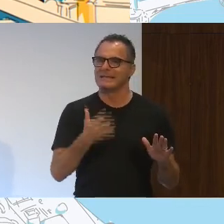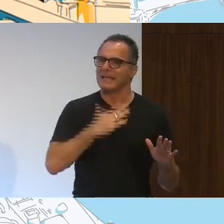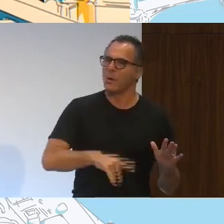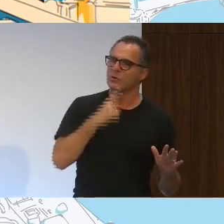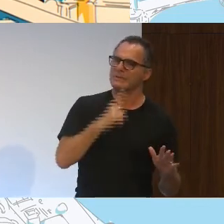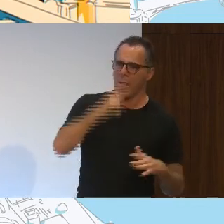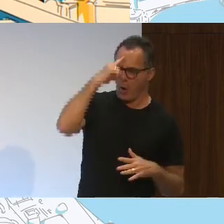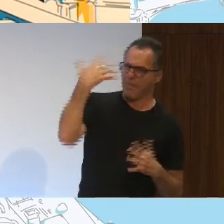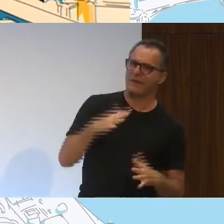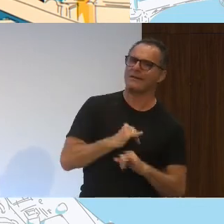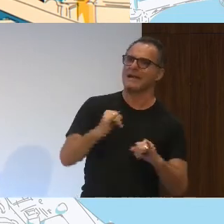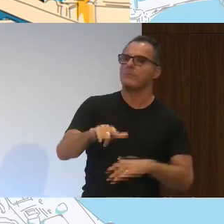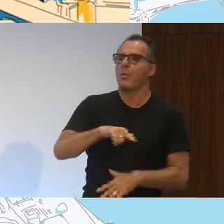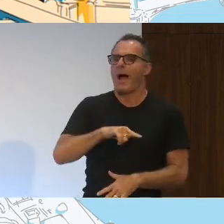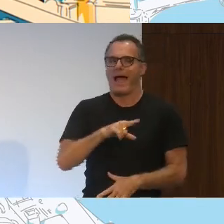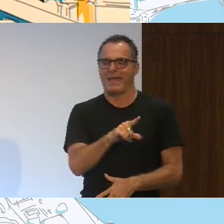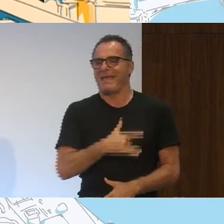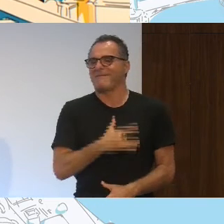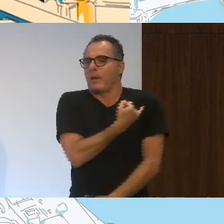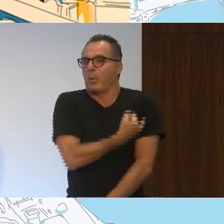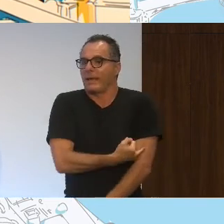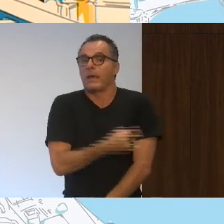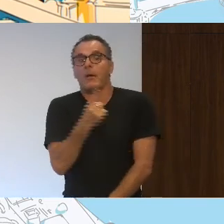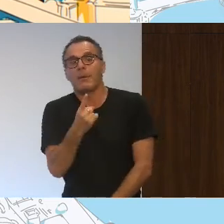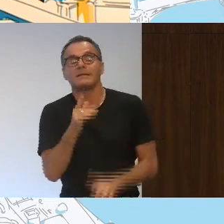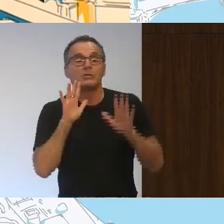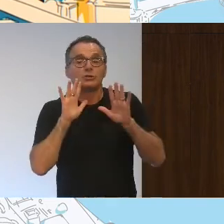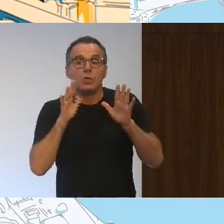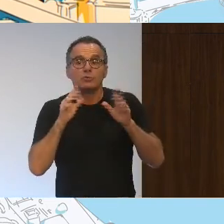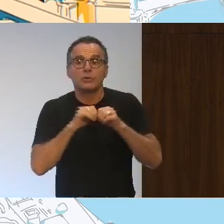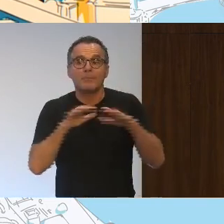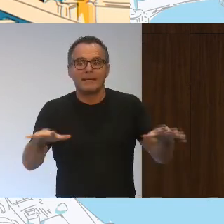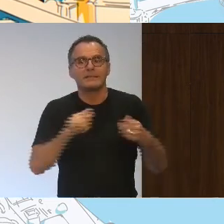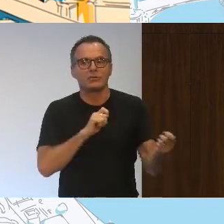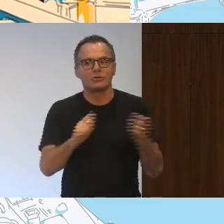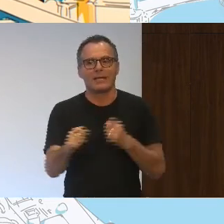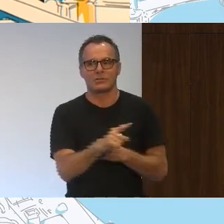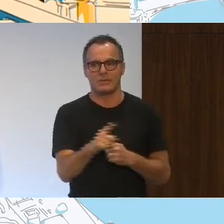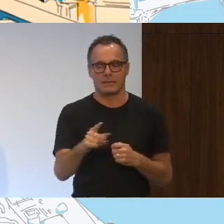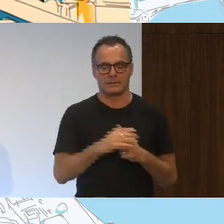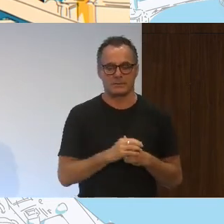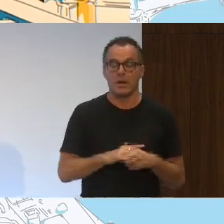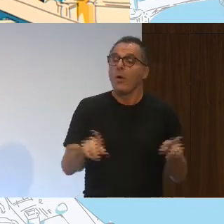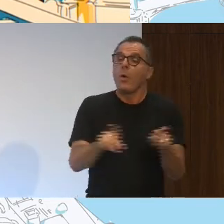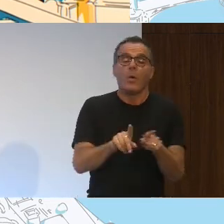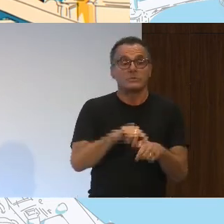I think that's changing because, you know, social media will change that. I think the other thing that's happened in politics